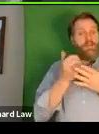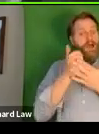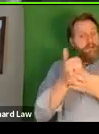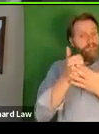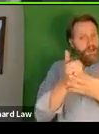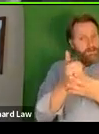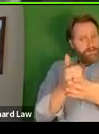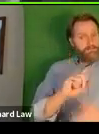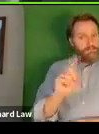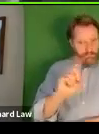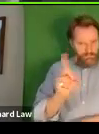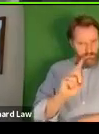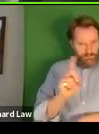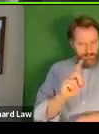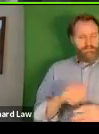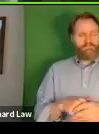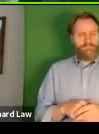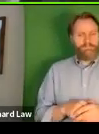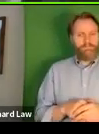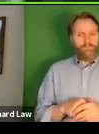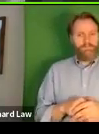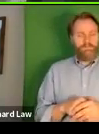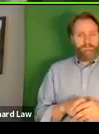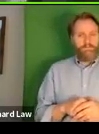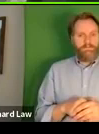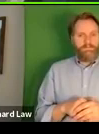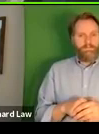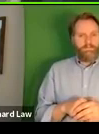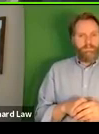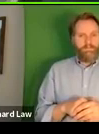with management that's been sent out to line managment in the CPS has made it